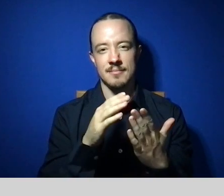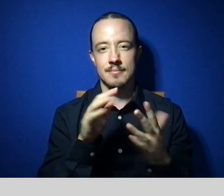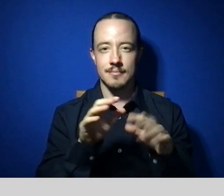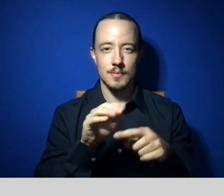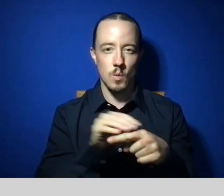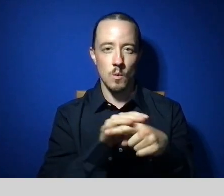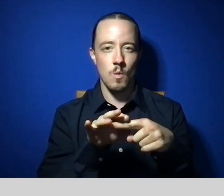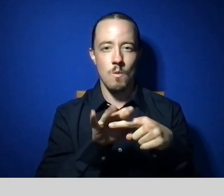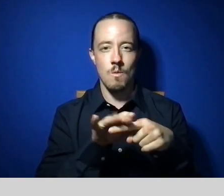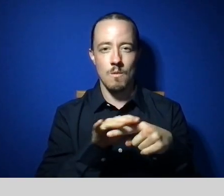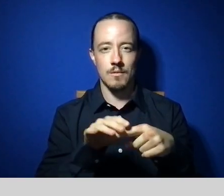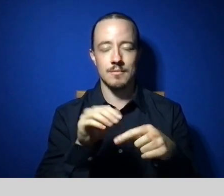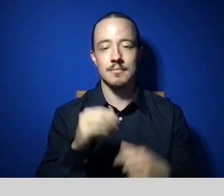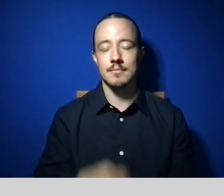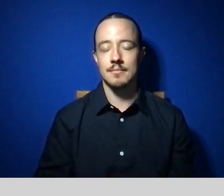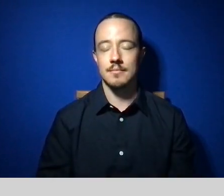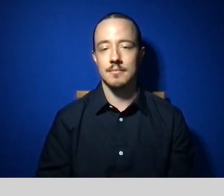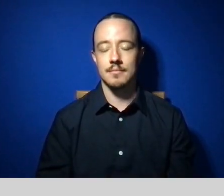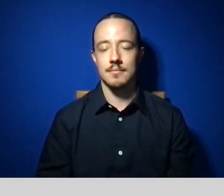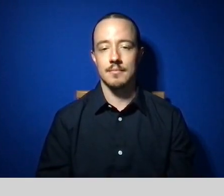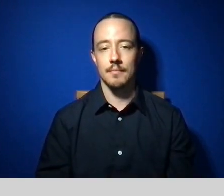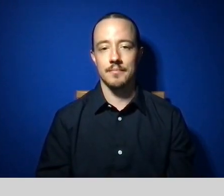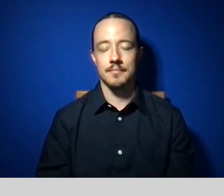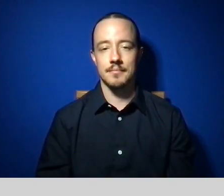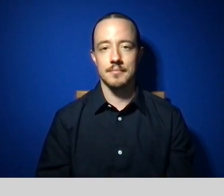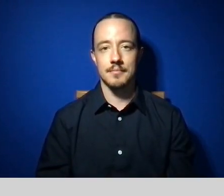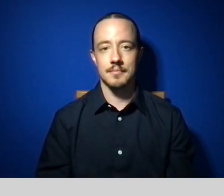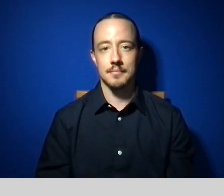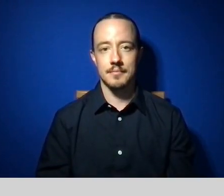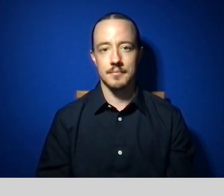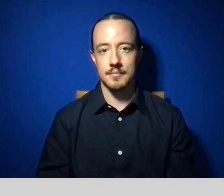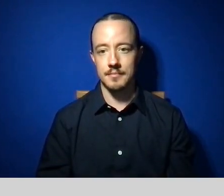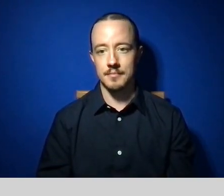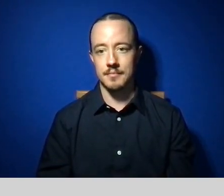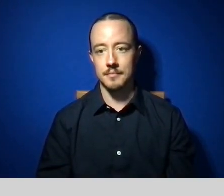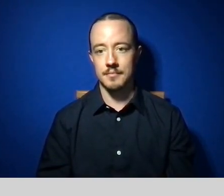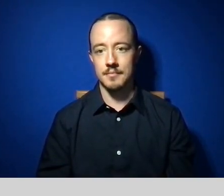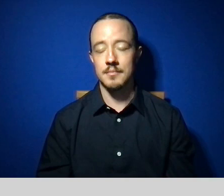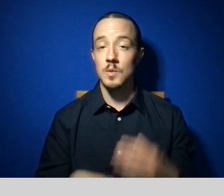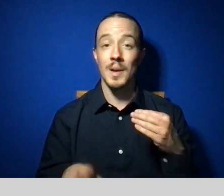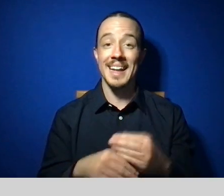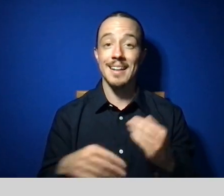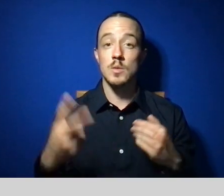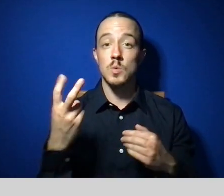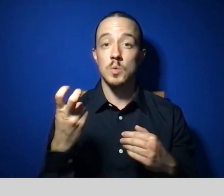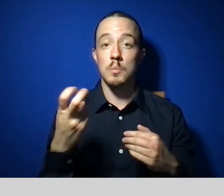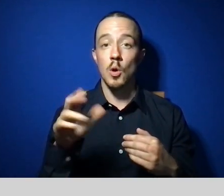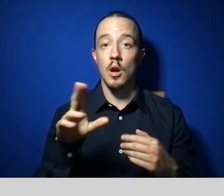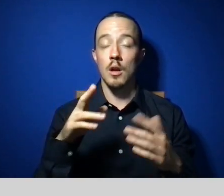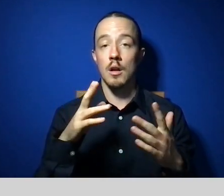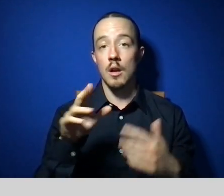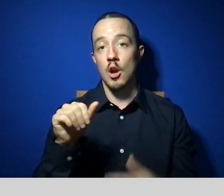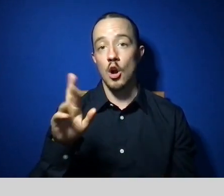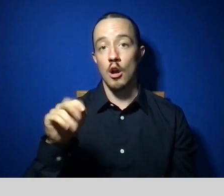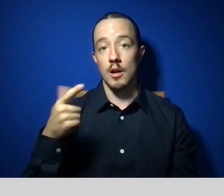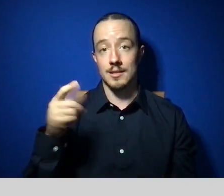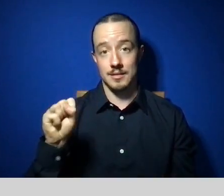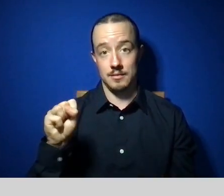Here we go. I'll copy and paste this in. So we can add two more arguments here. There's description, long description